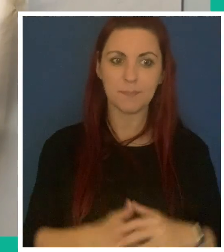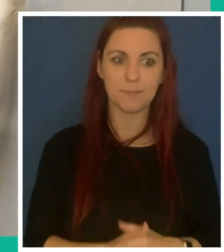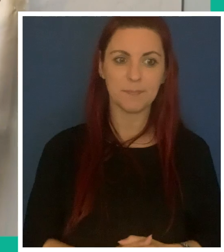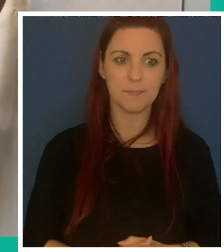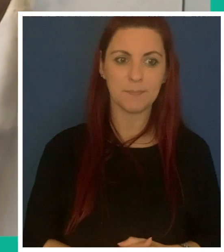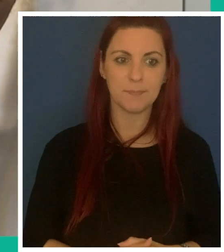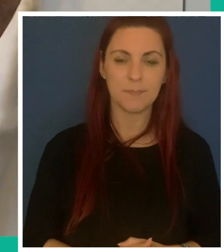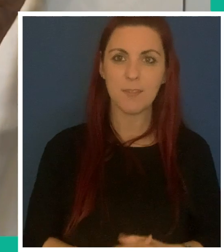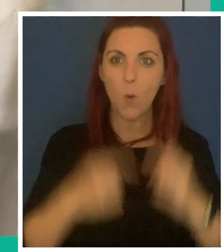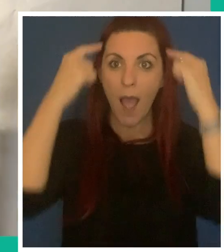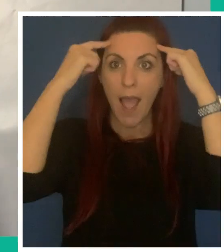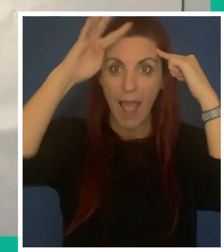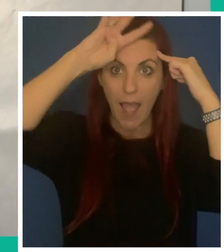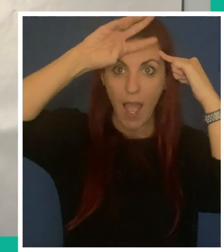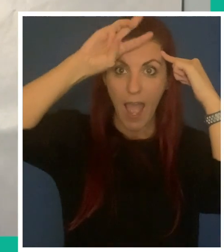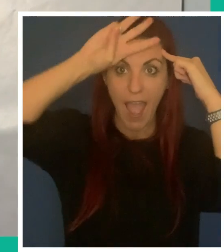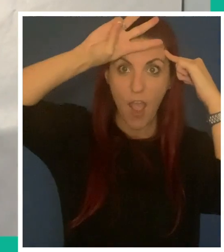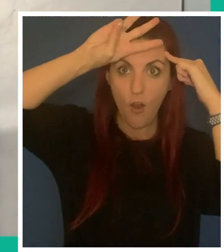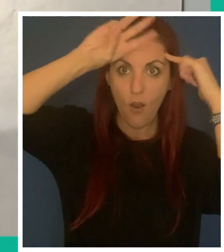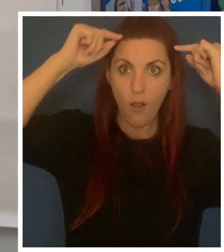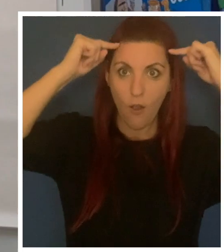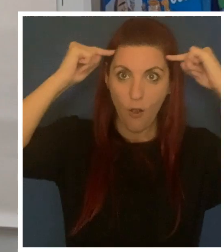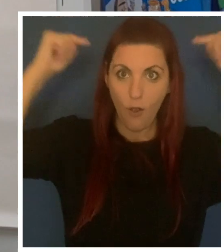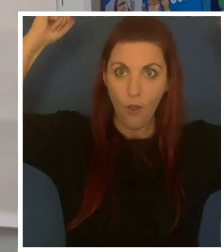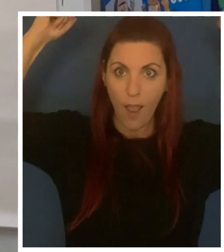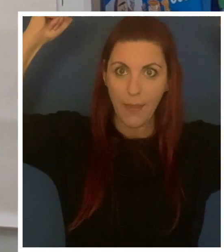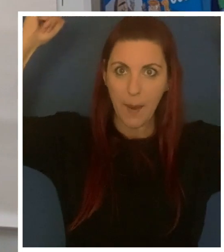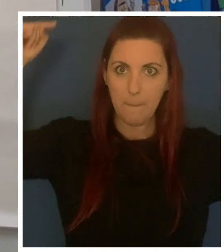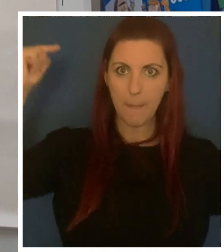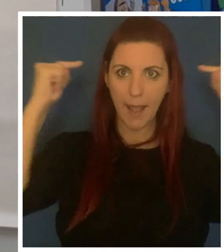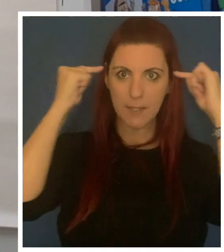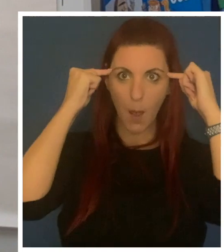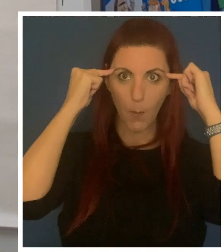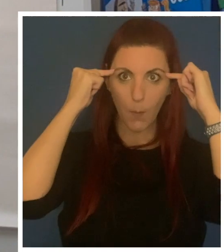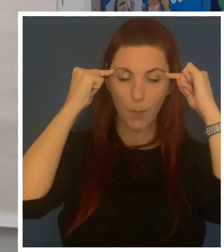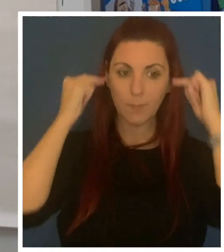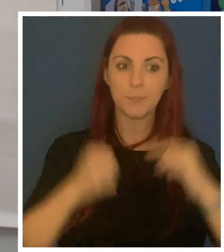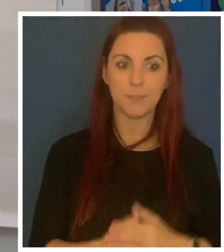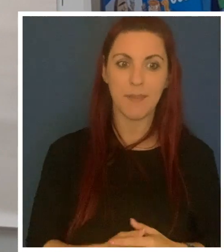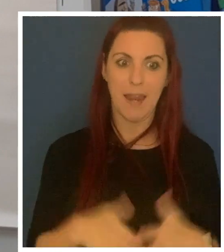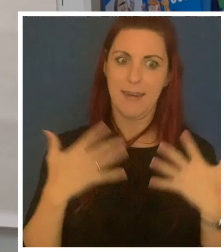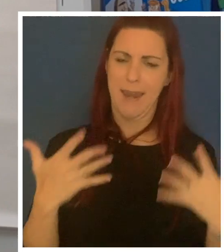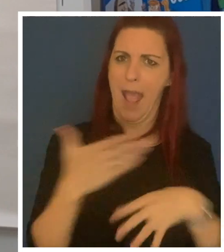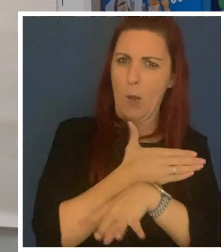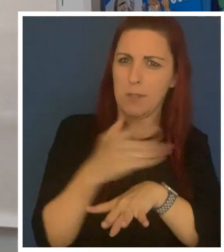a curve coming down, cool, excellent. Now he's really starting to look like a monster.